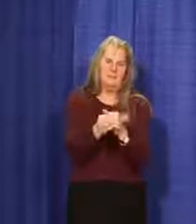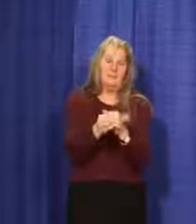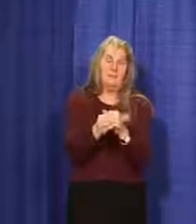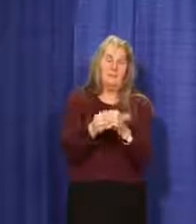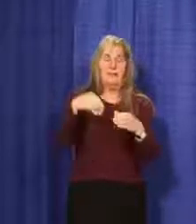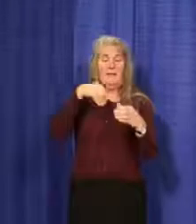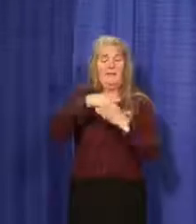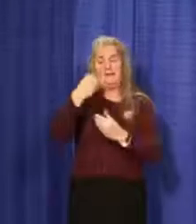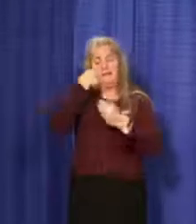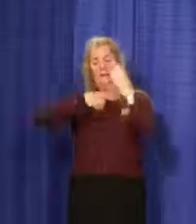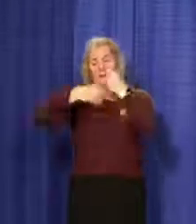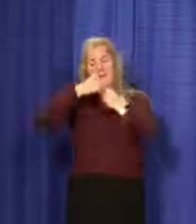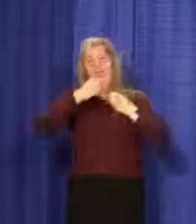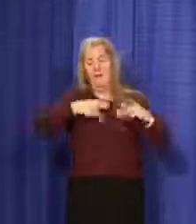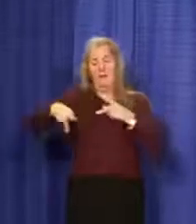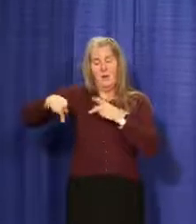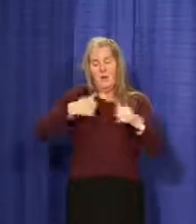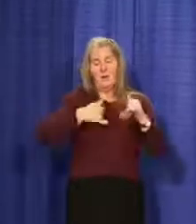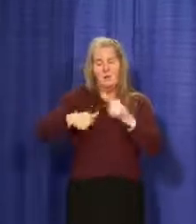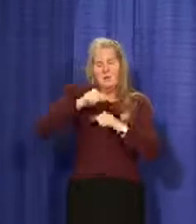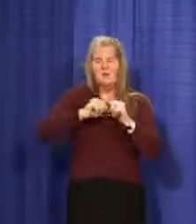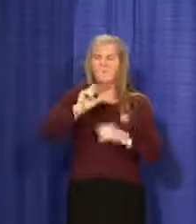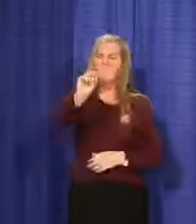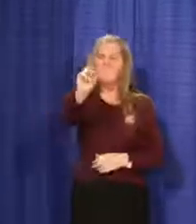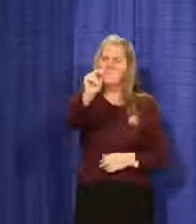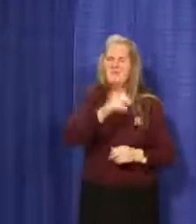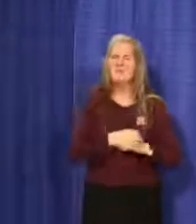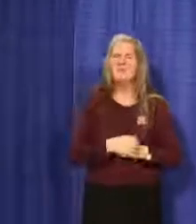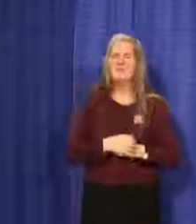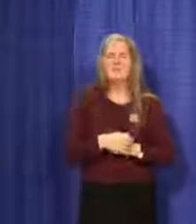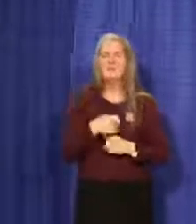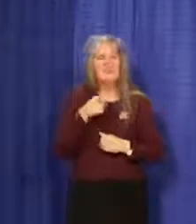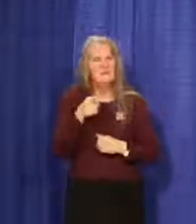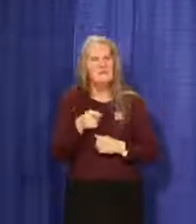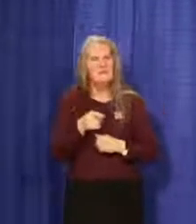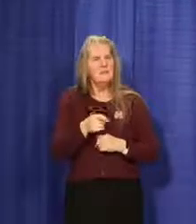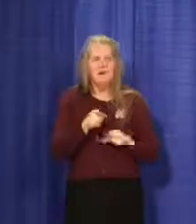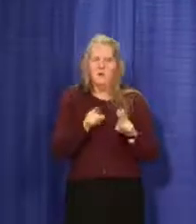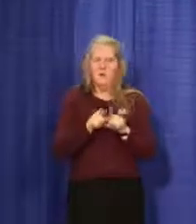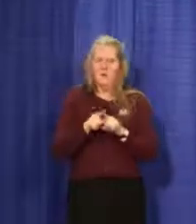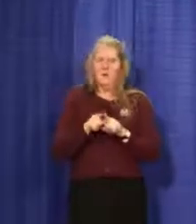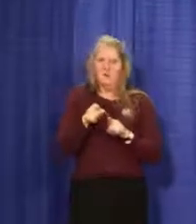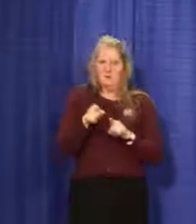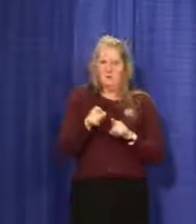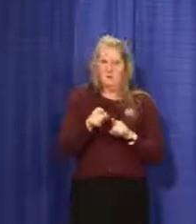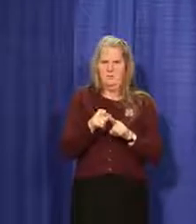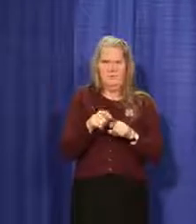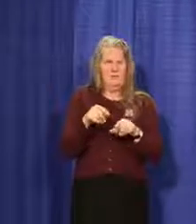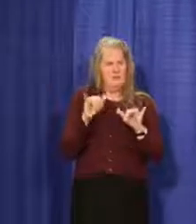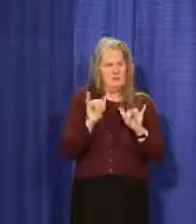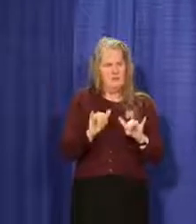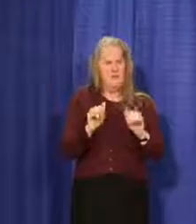No indoor dinner parties. Please, apart from one's that are completely within your